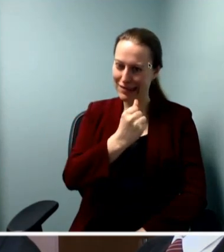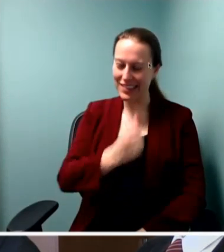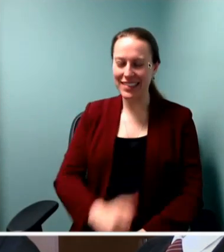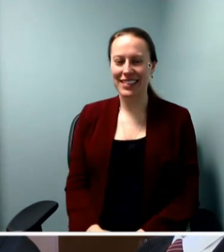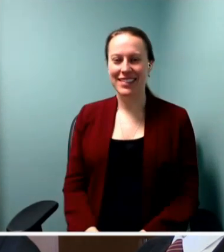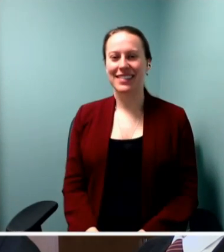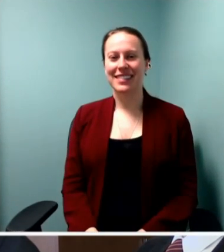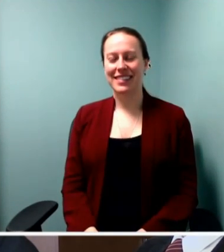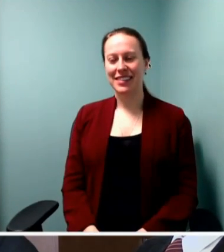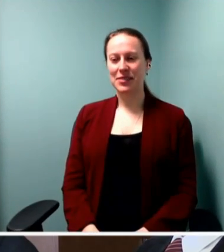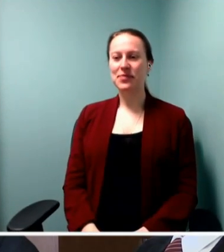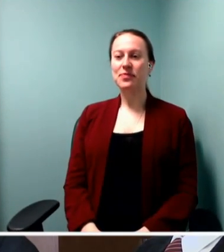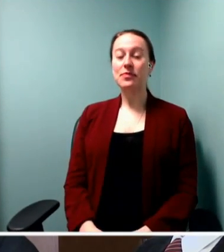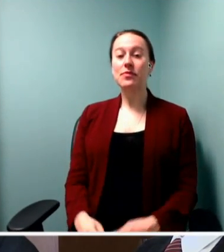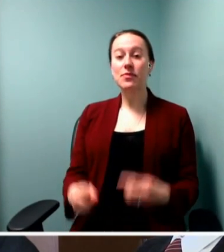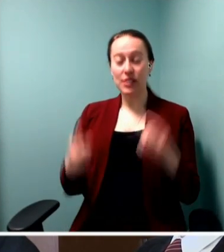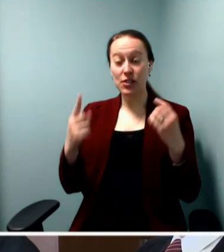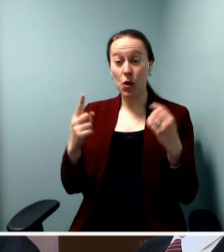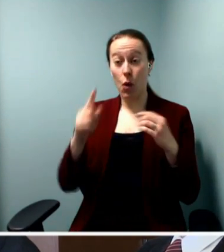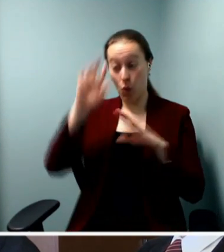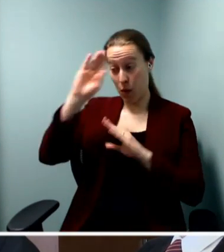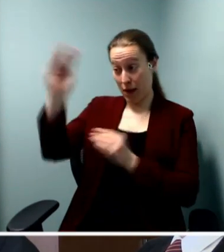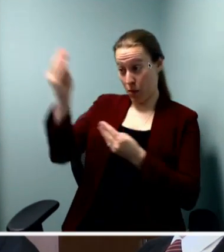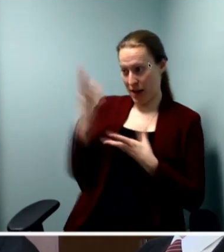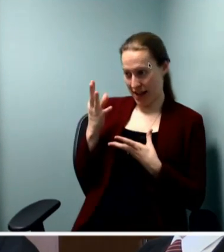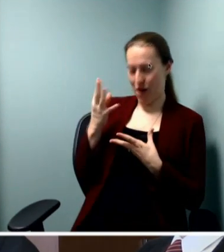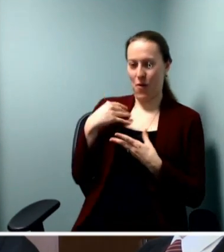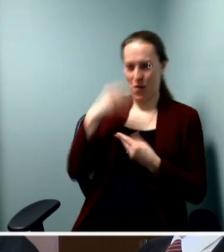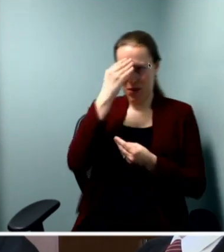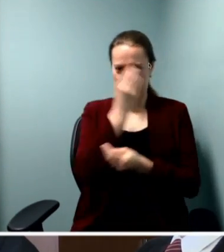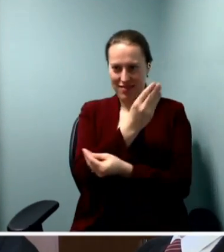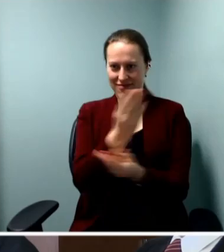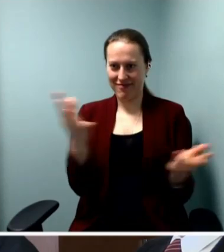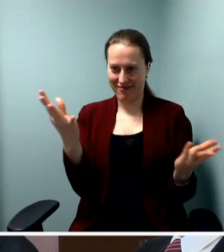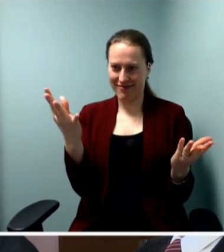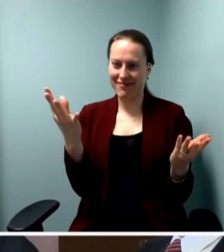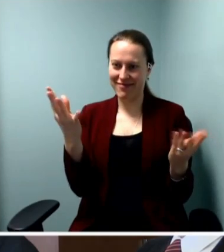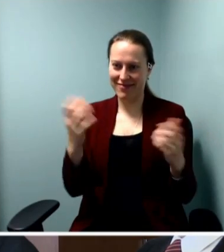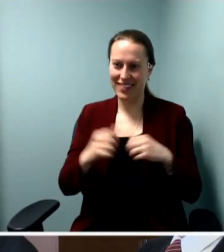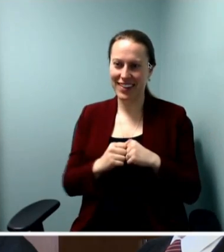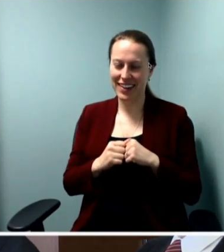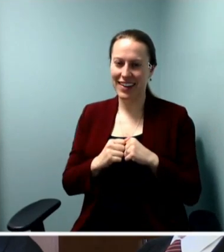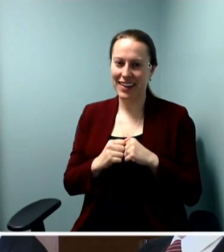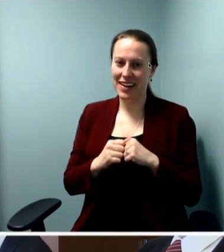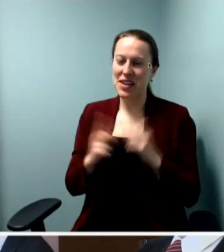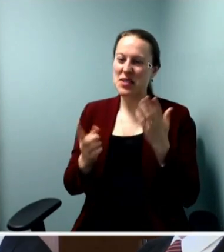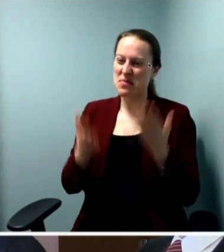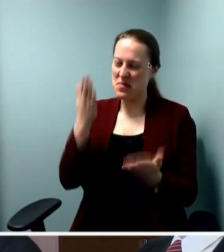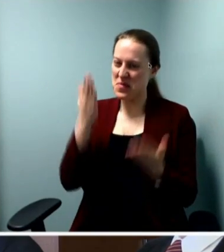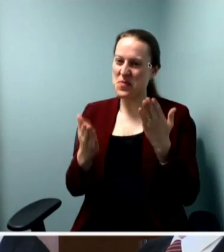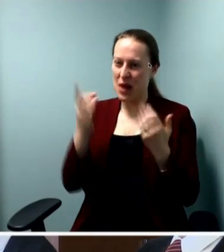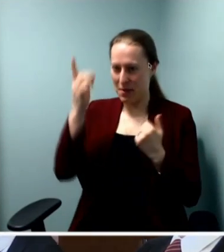As soon as we know, we'll let you know. But it's probably wise to be prepared